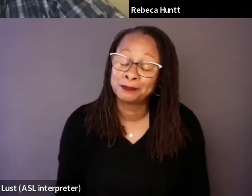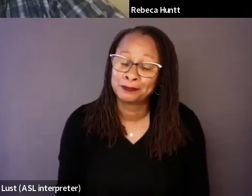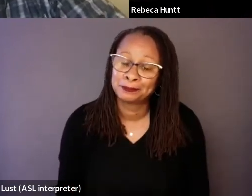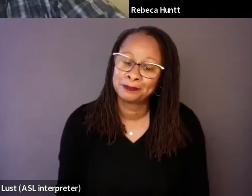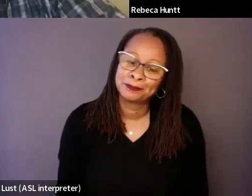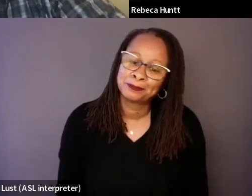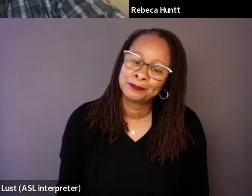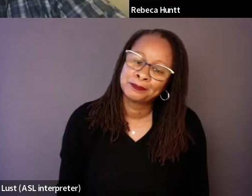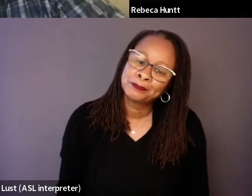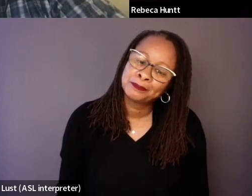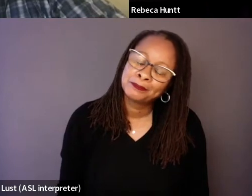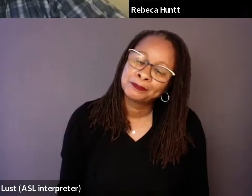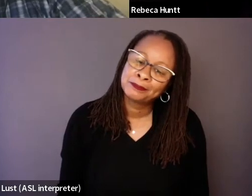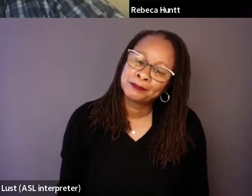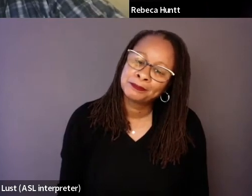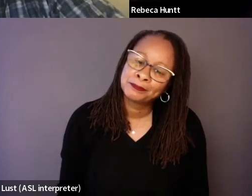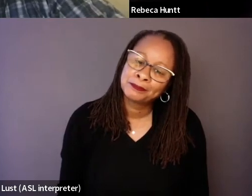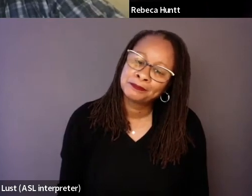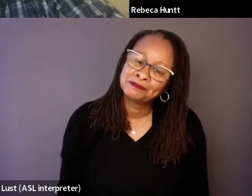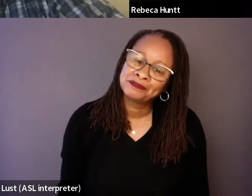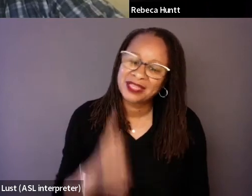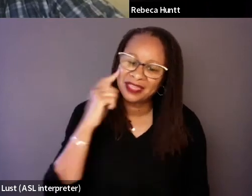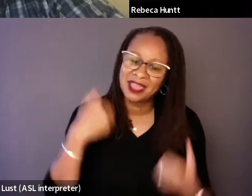Yeah, I think I had many of those moments.